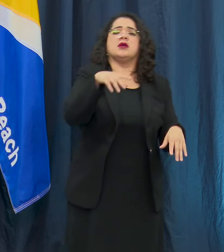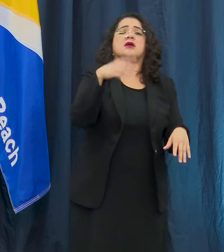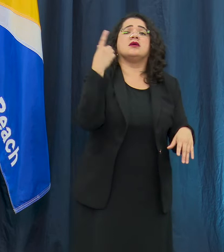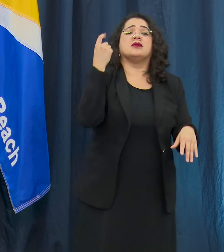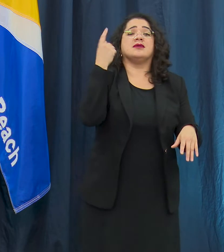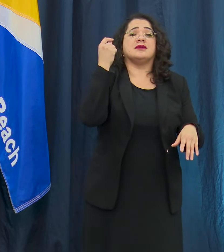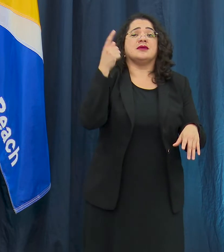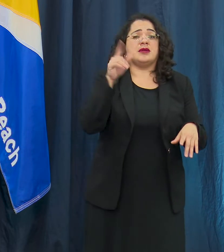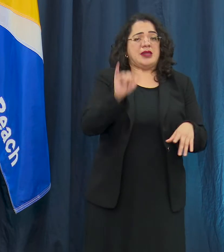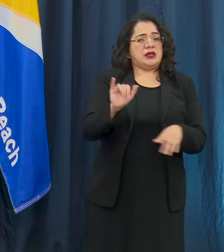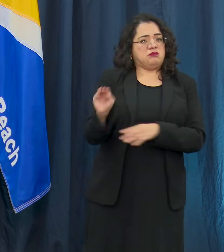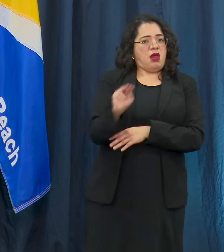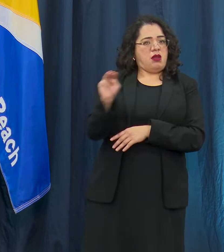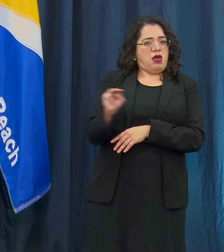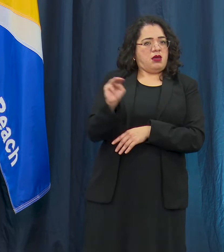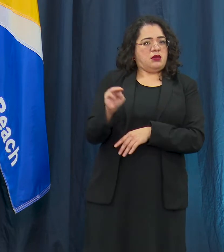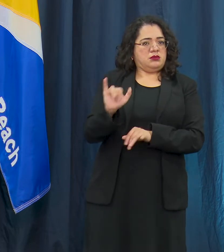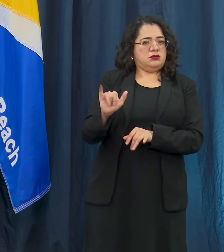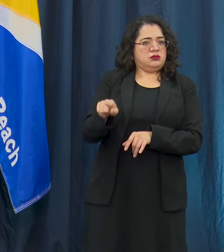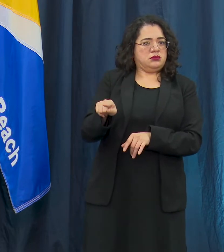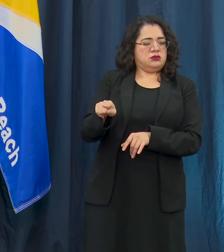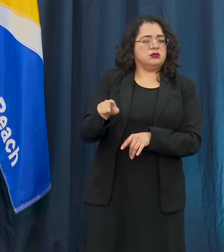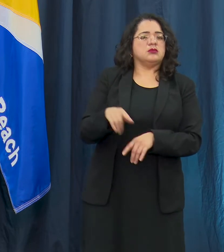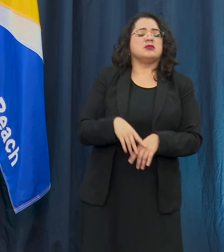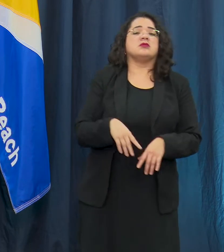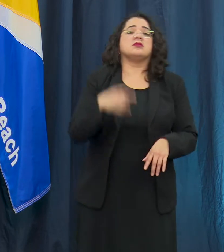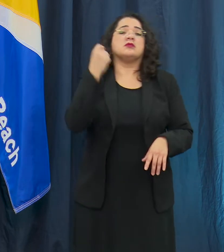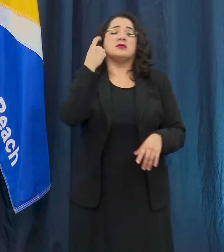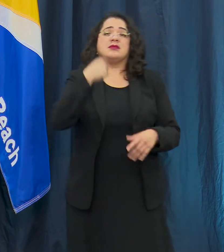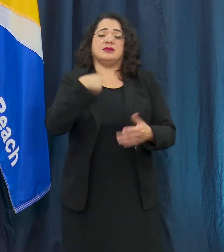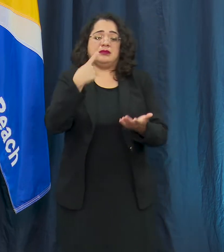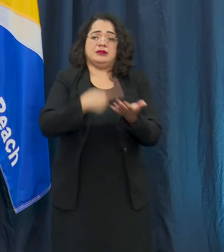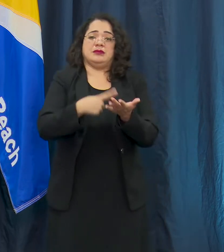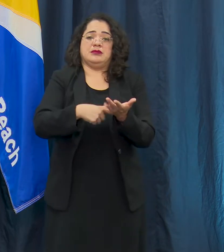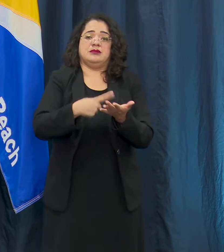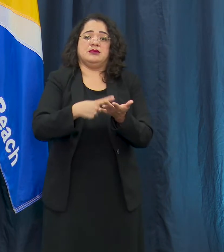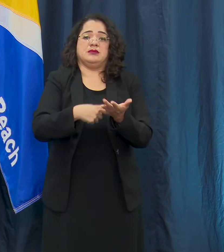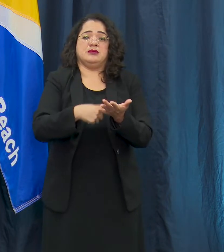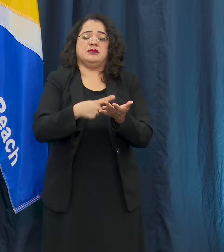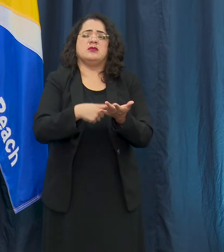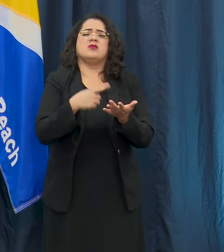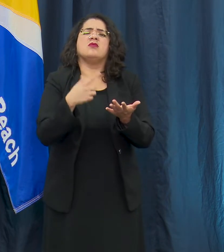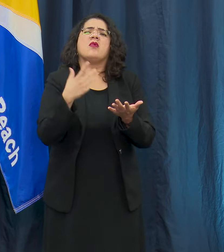just discussed, we're only able to do because the health indicators are